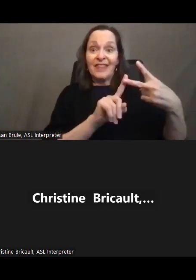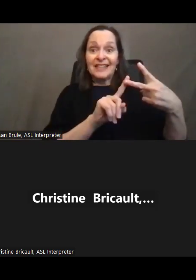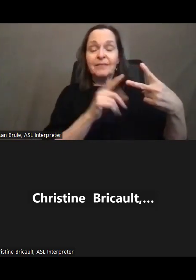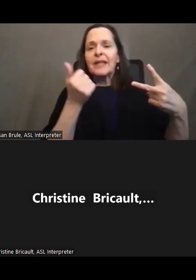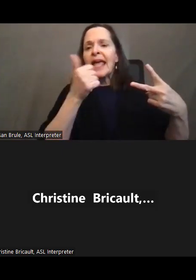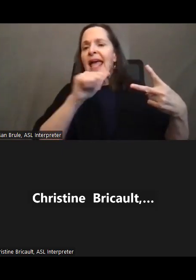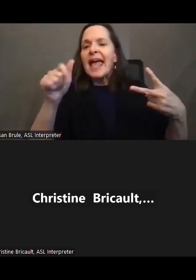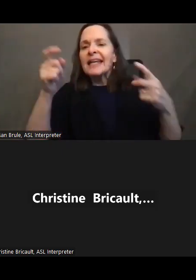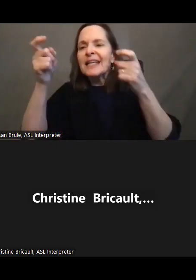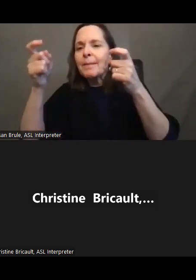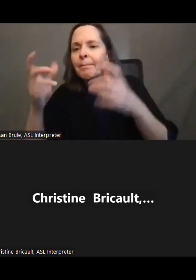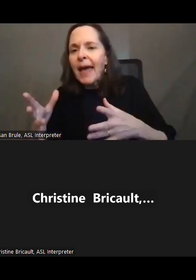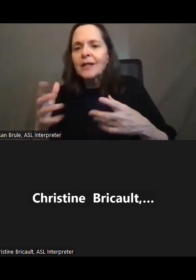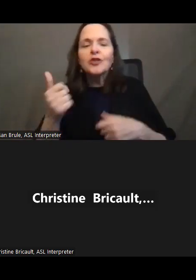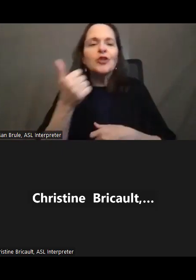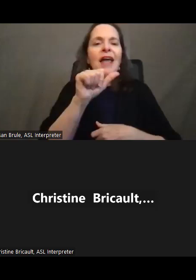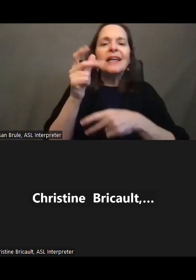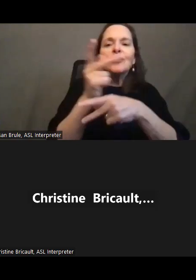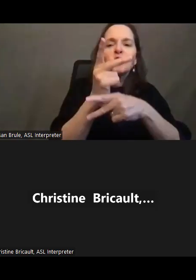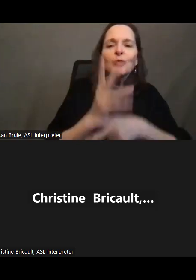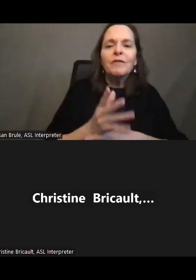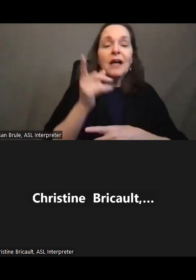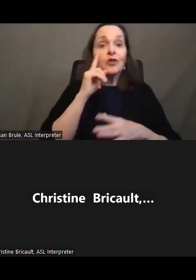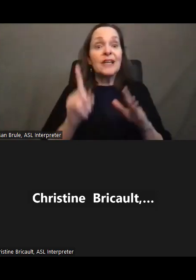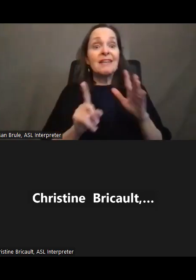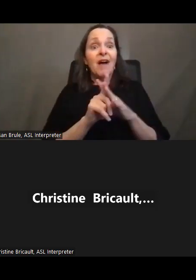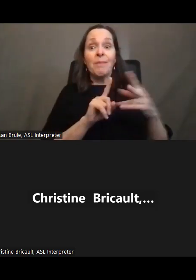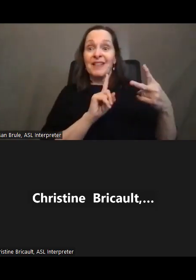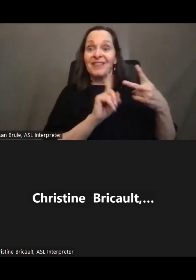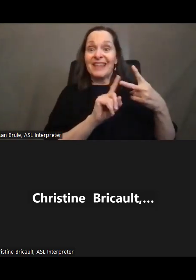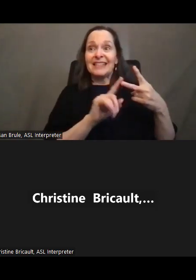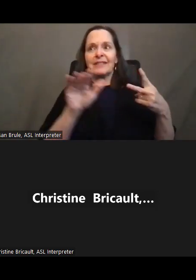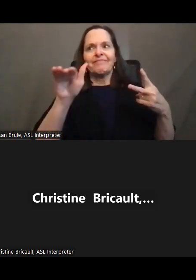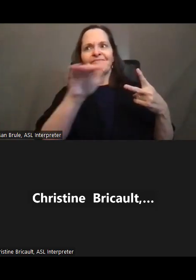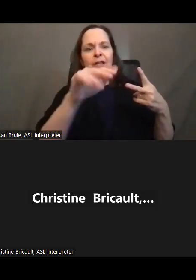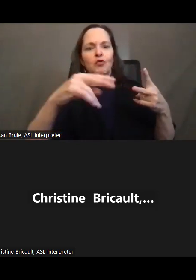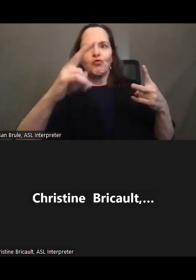know how to navigate those situations if they come up, and they know when to loop me in as the ADA Coordinator.